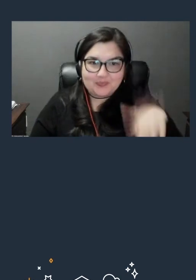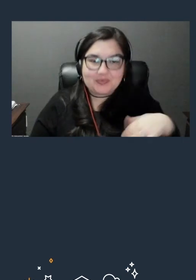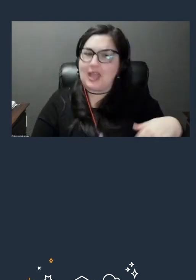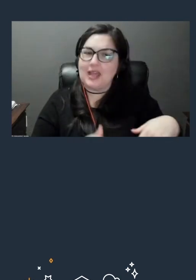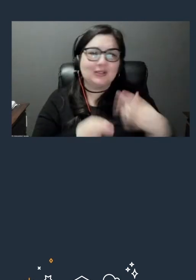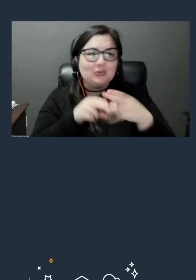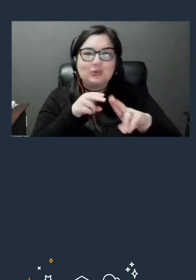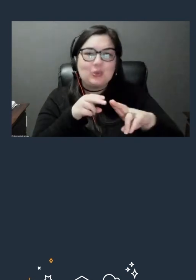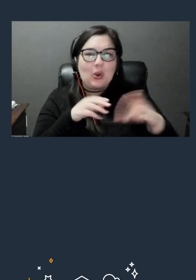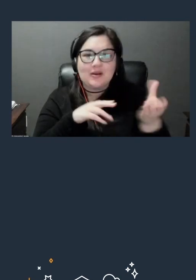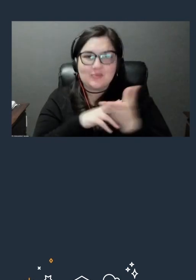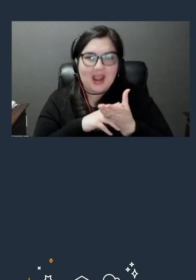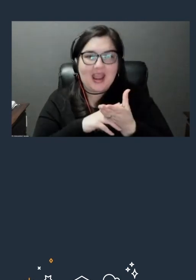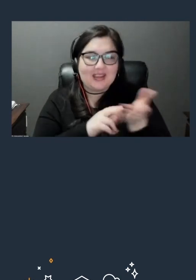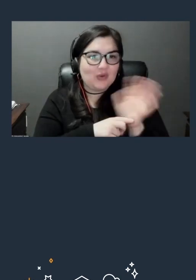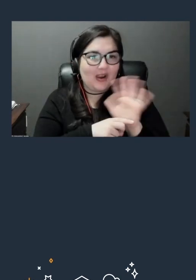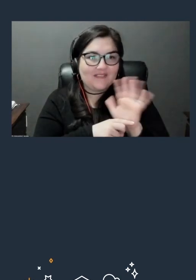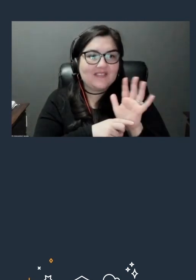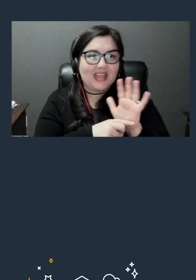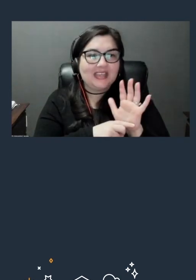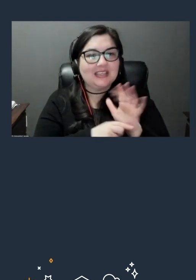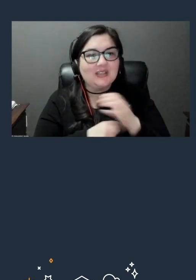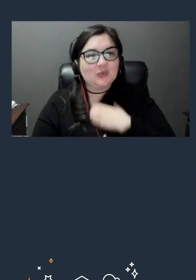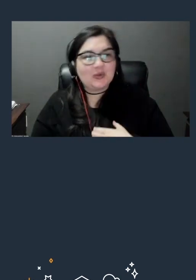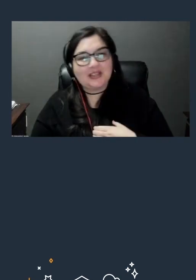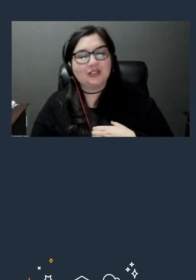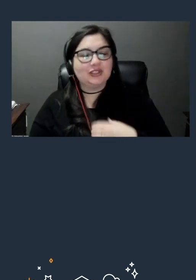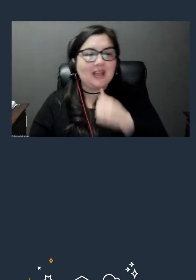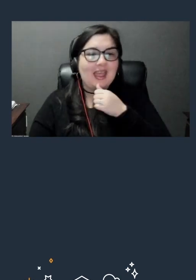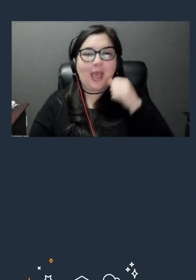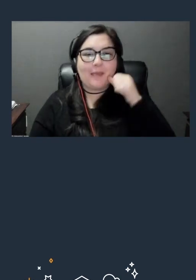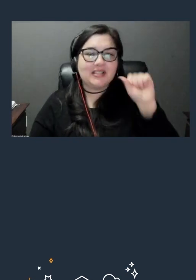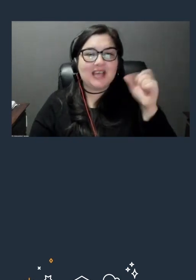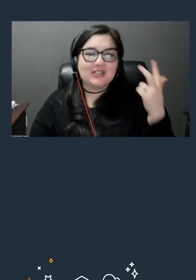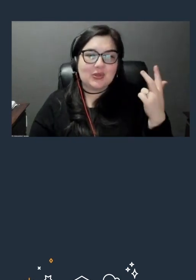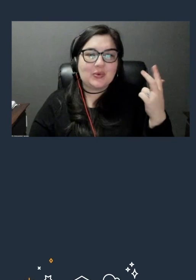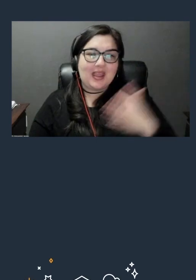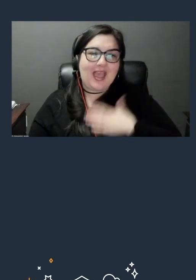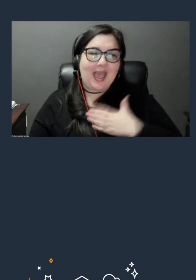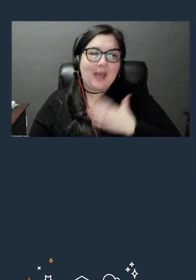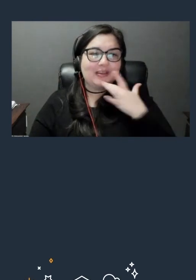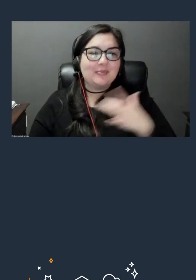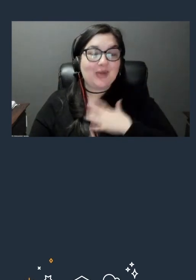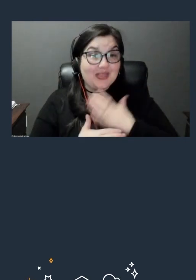to wish Amazon S3 a happy 16th birthday. Enjoy the video. We'll be back in a little bit.